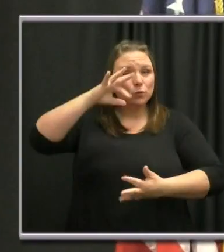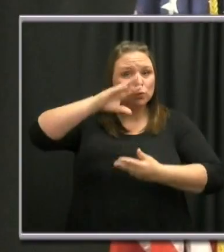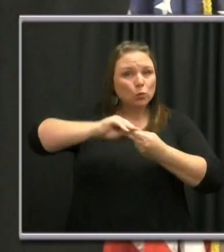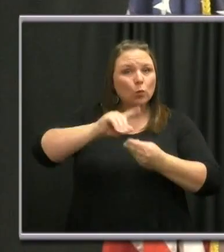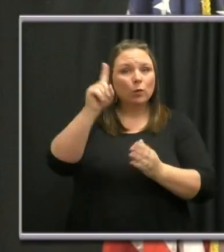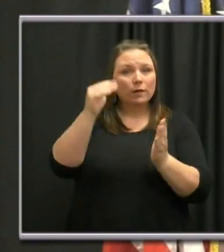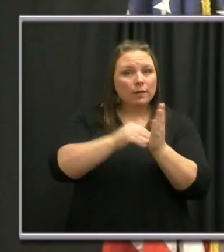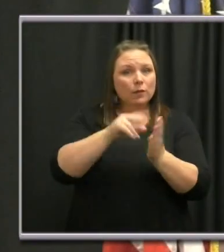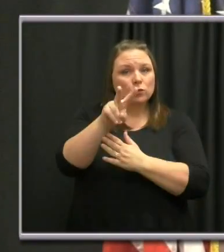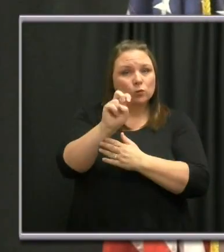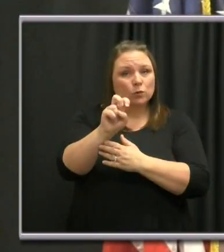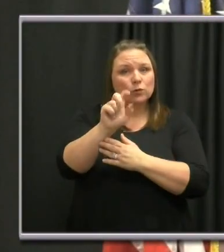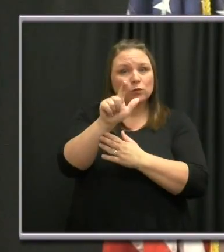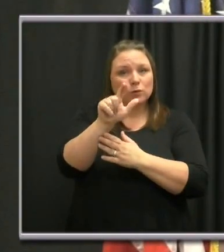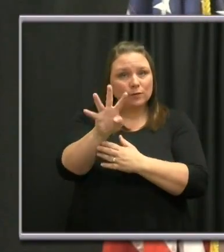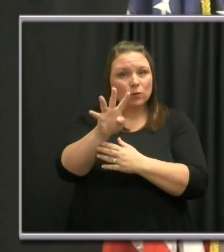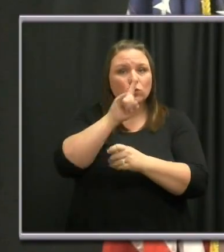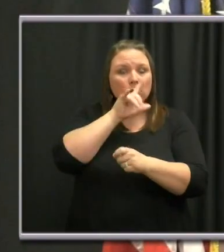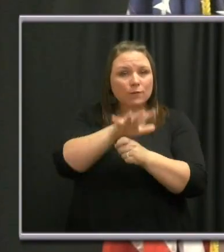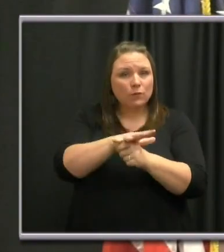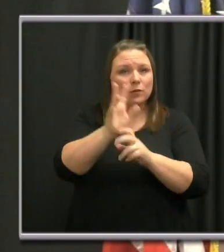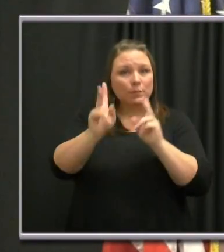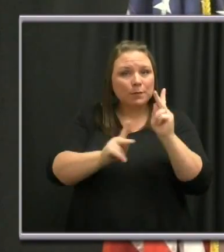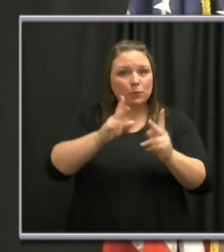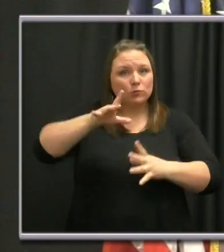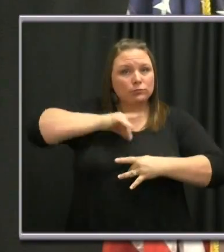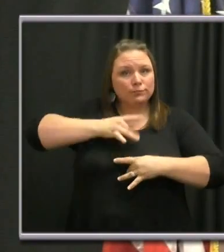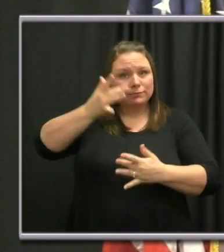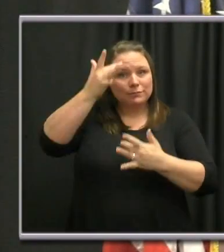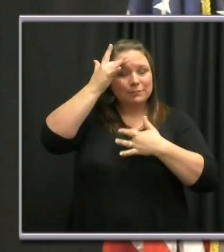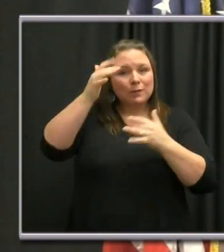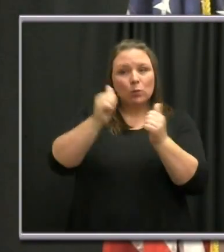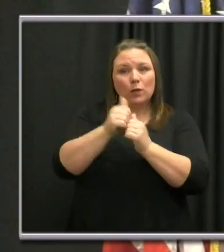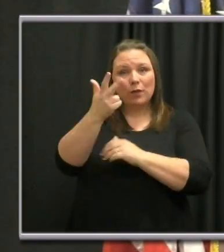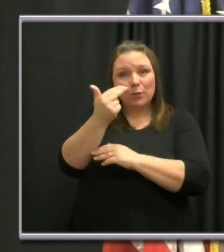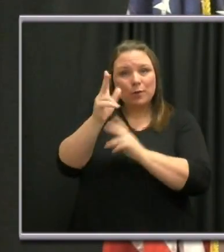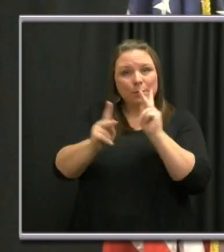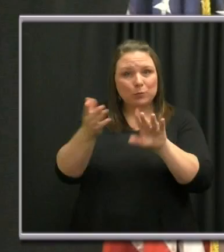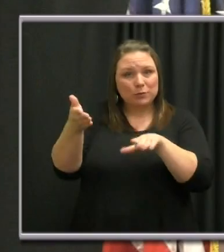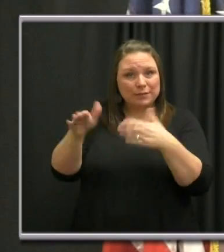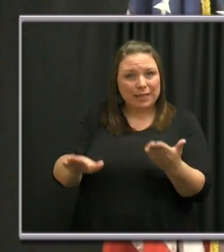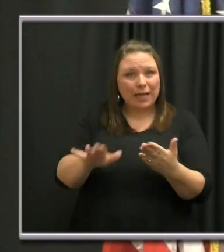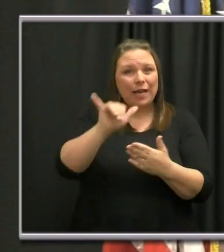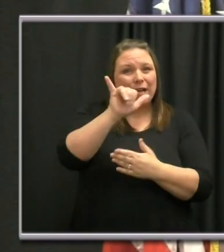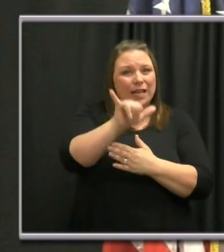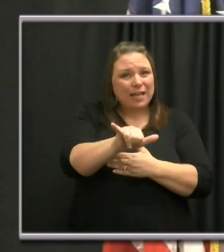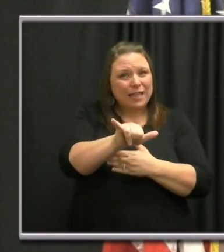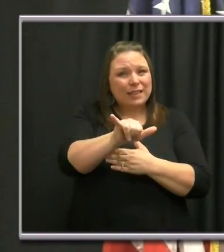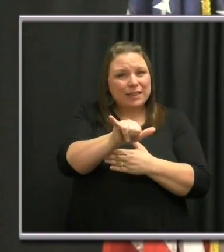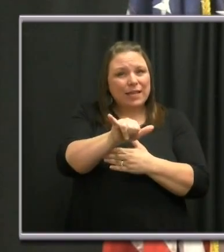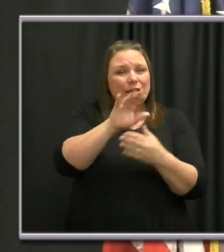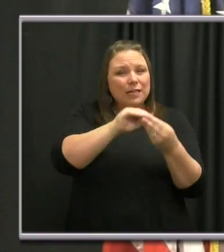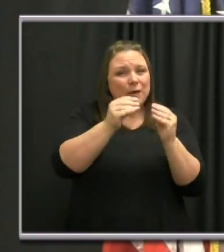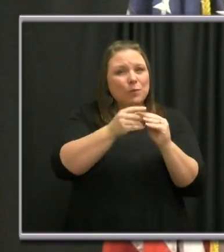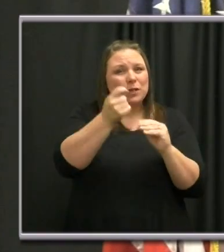OUR CITY. WE NOW HAVE A TOTAL OF ONE THOUSAND TWO HUNDRED TWENTY FOUR CONFIRMED CASES